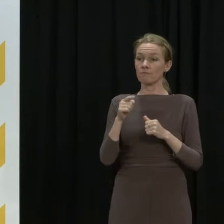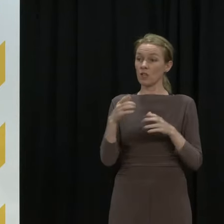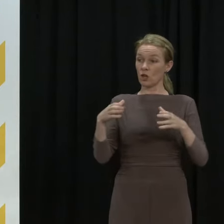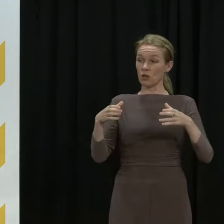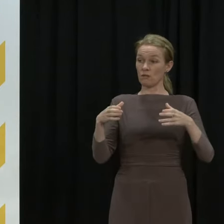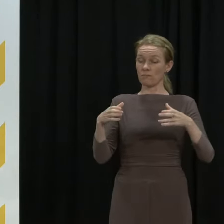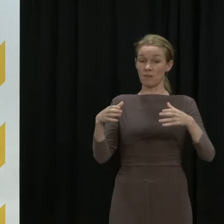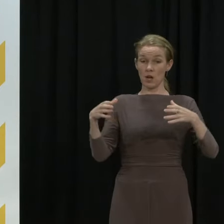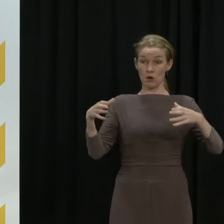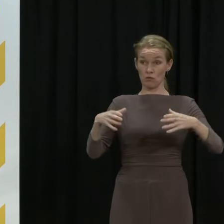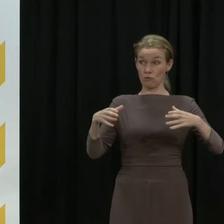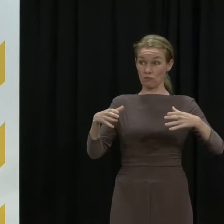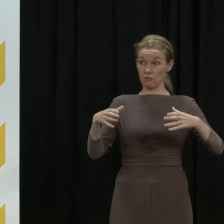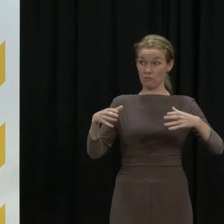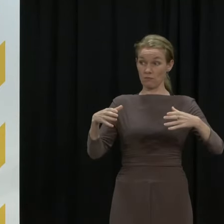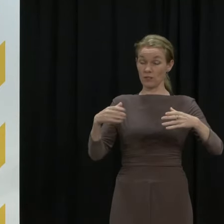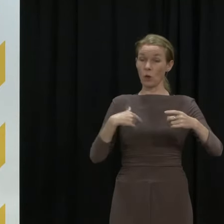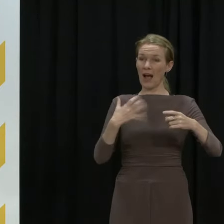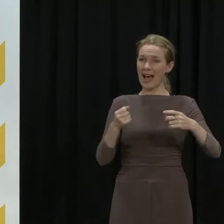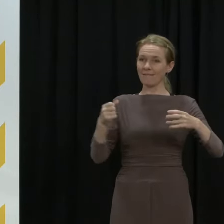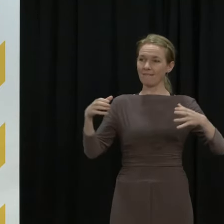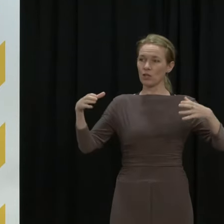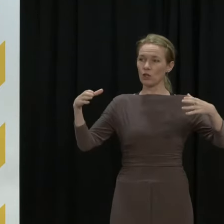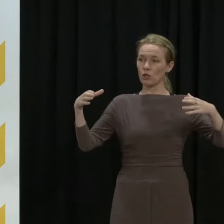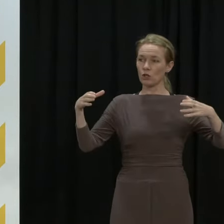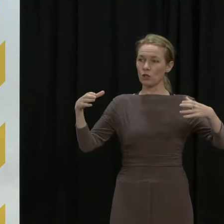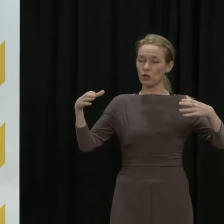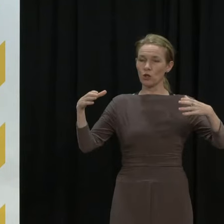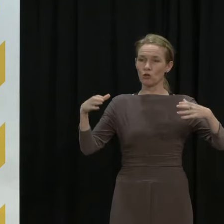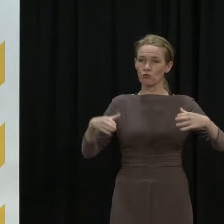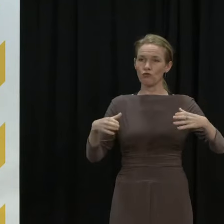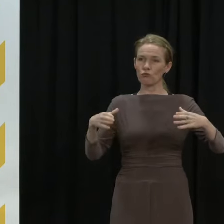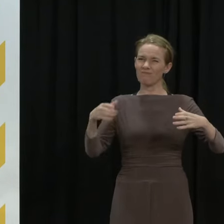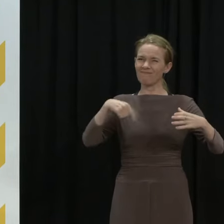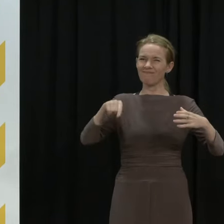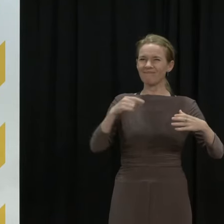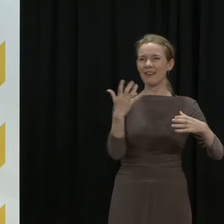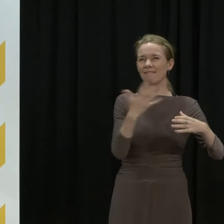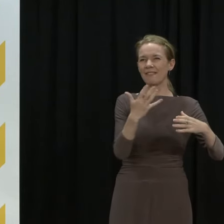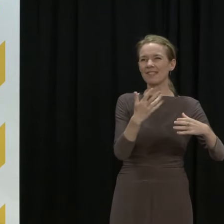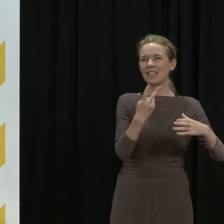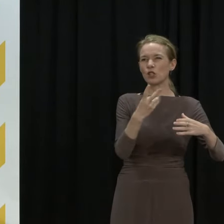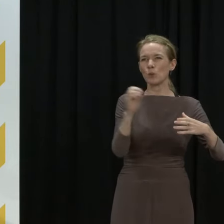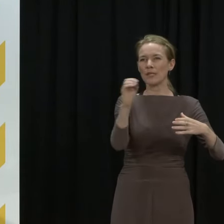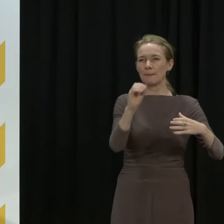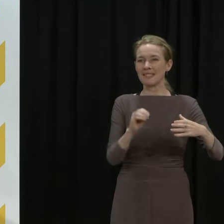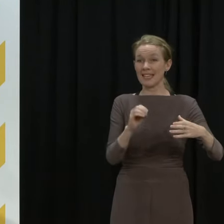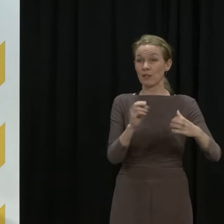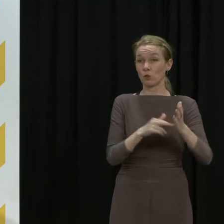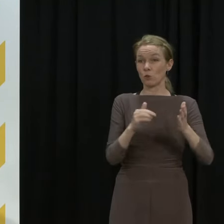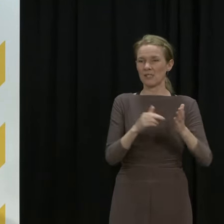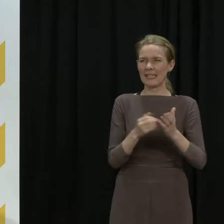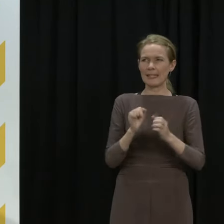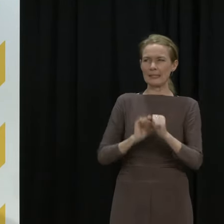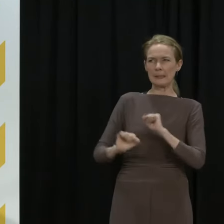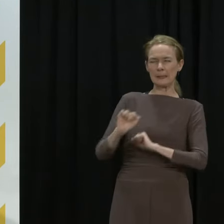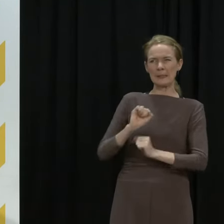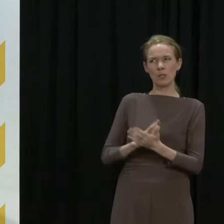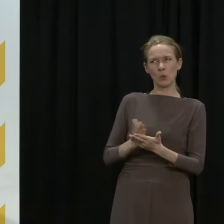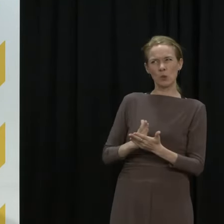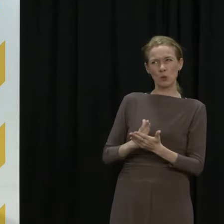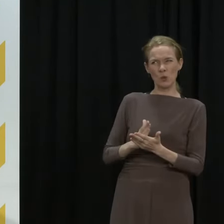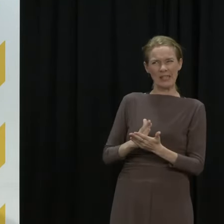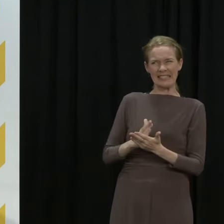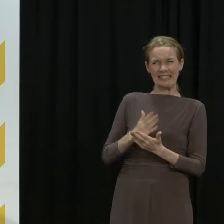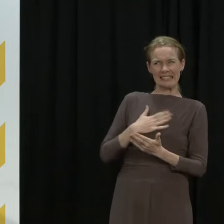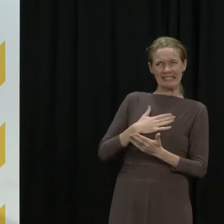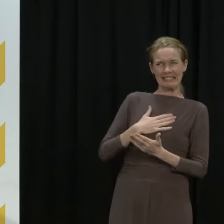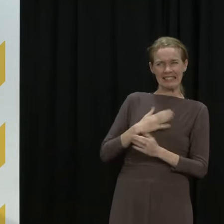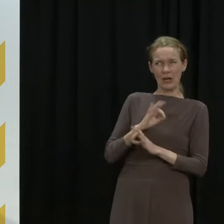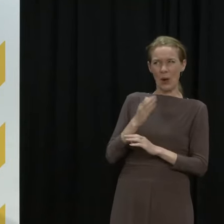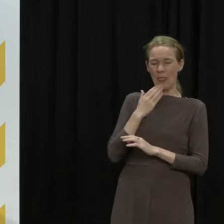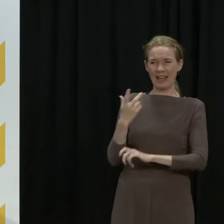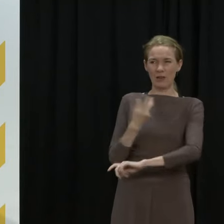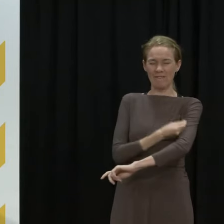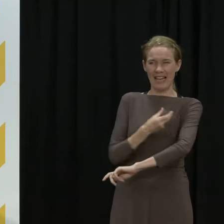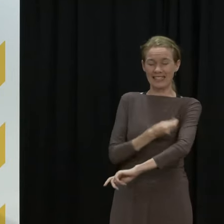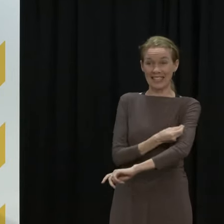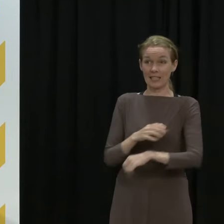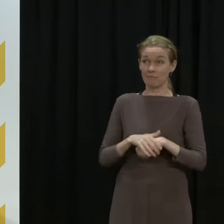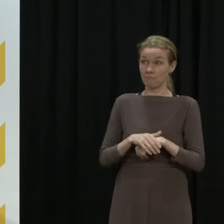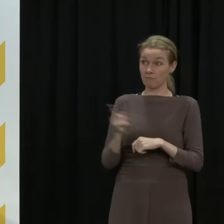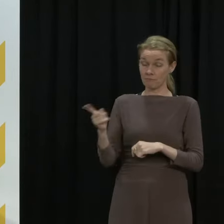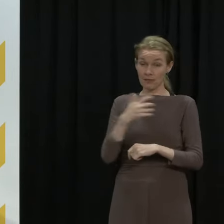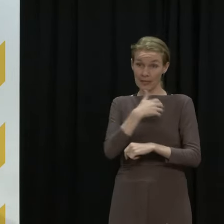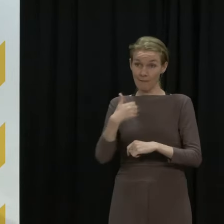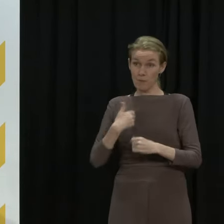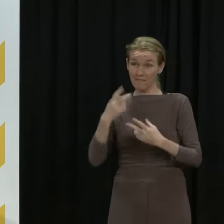in terms of the